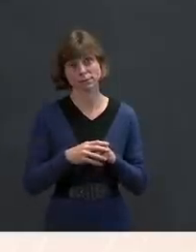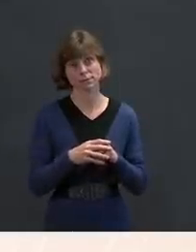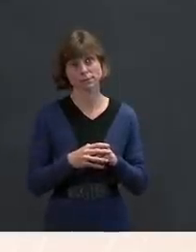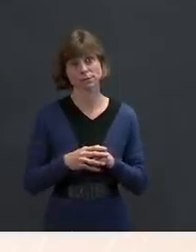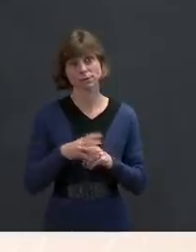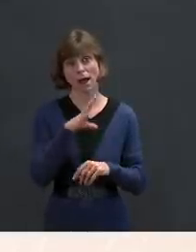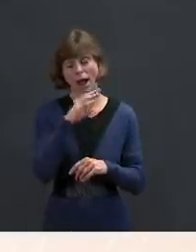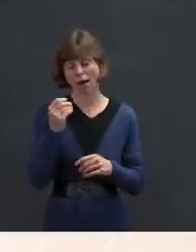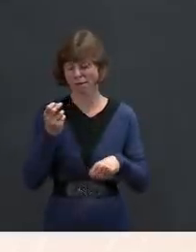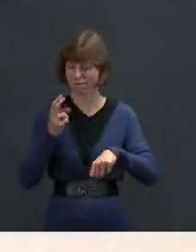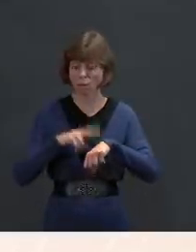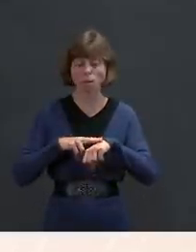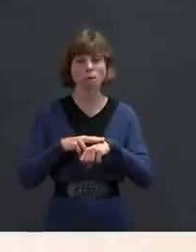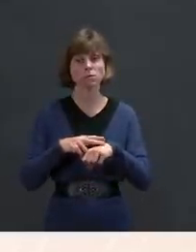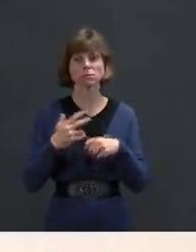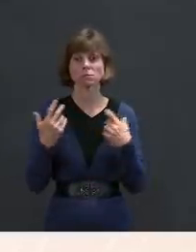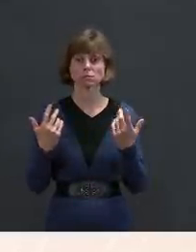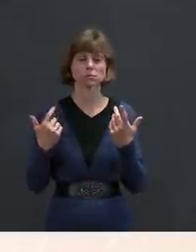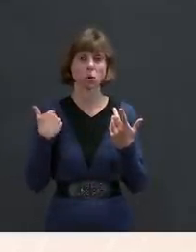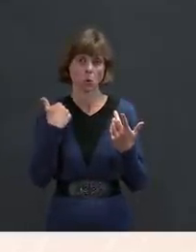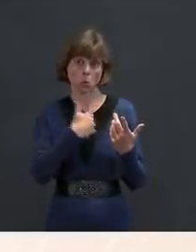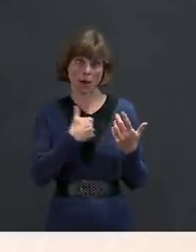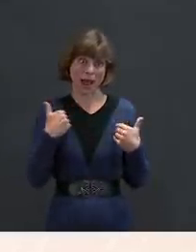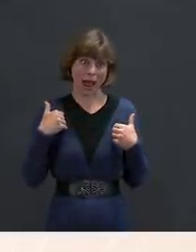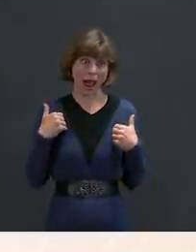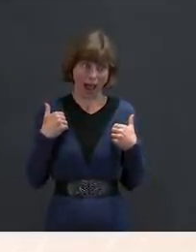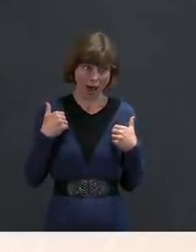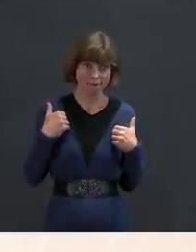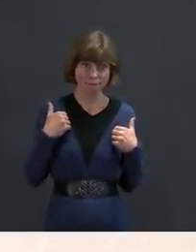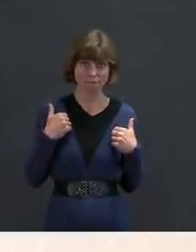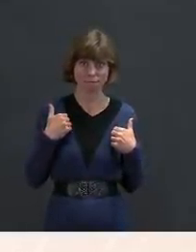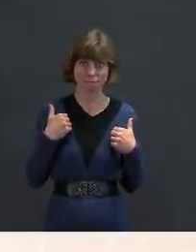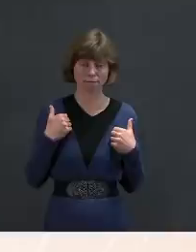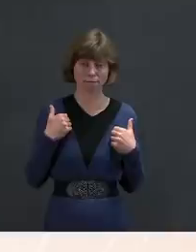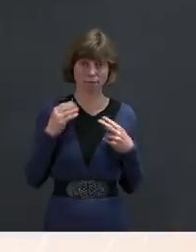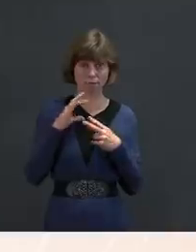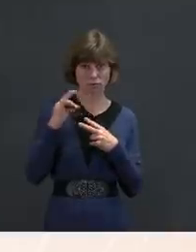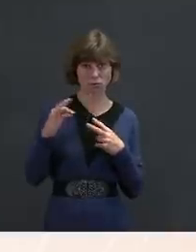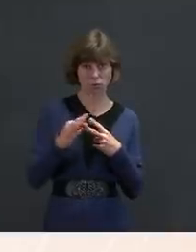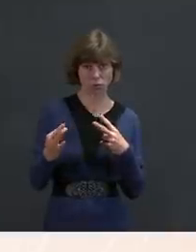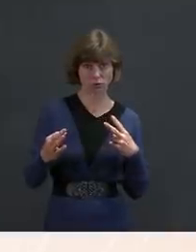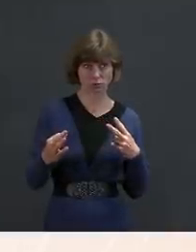hold the option of holding -- of holding, you know,